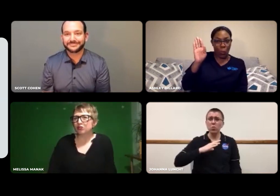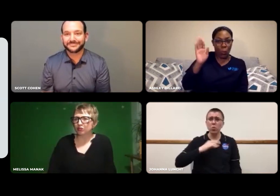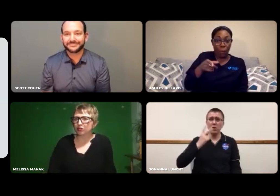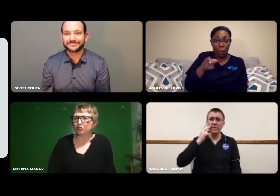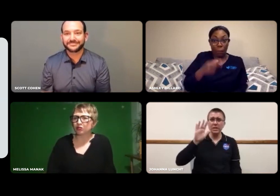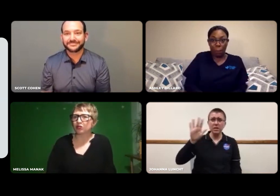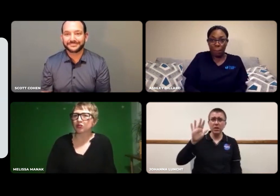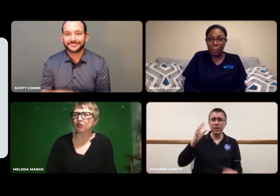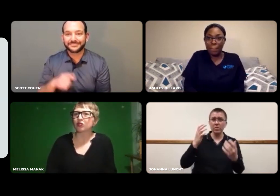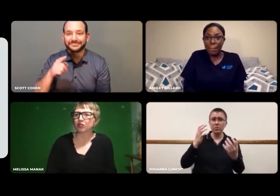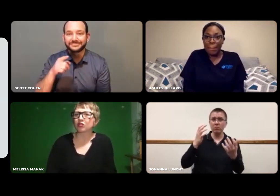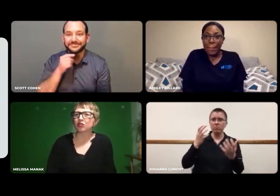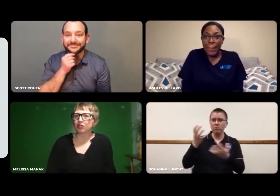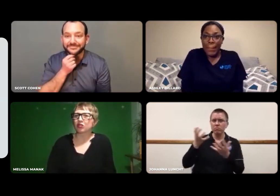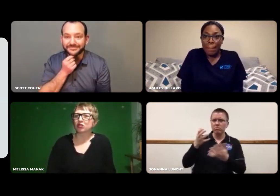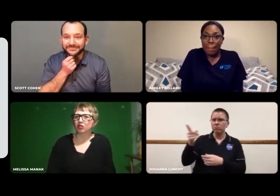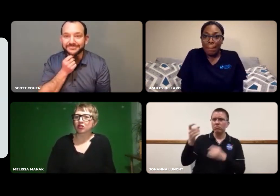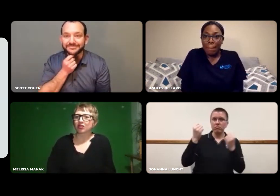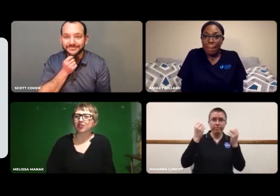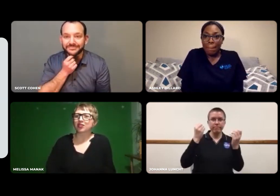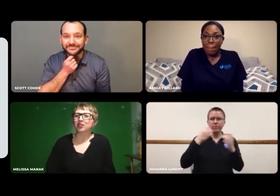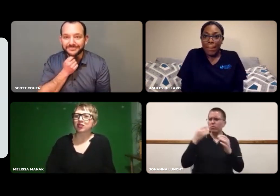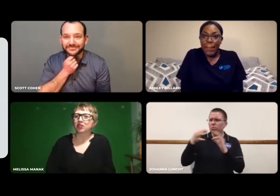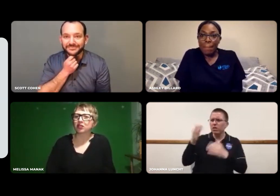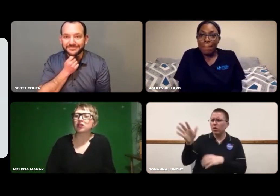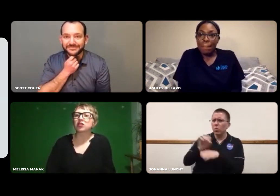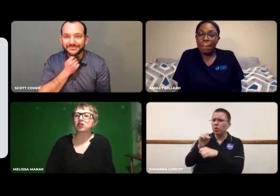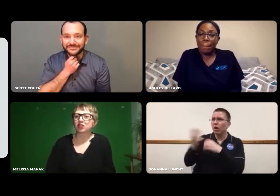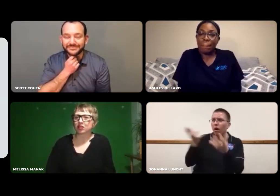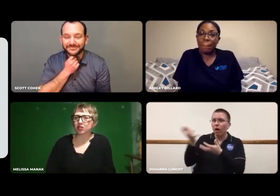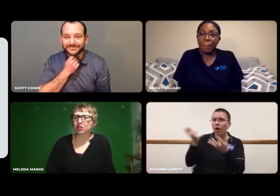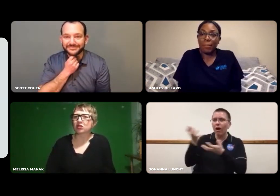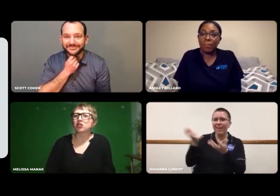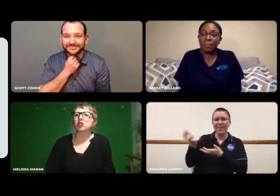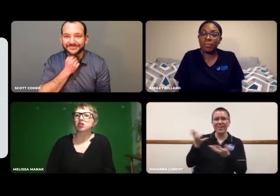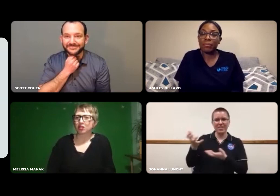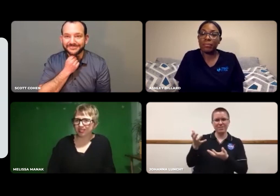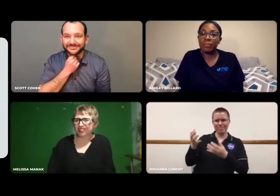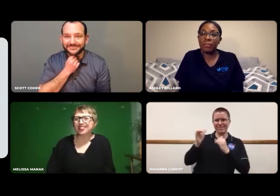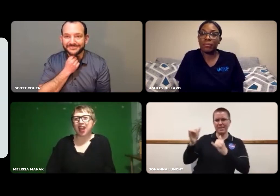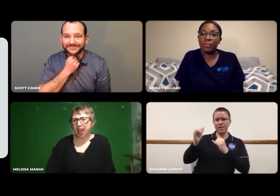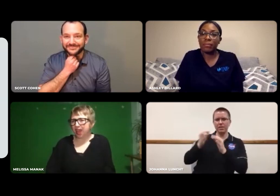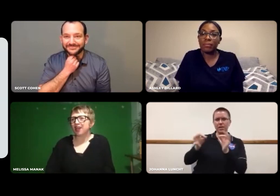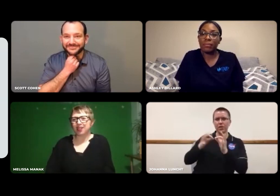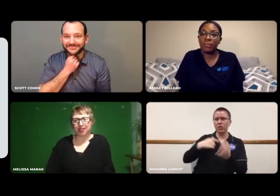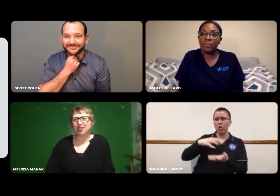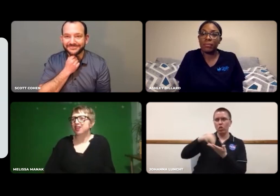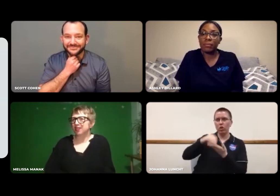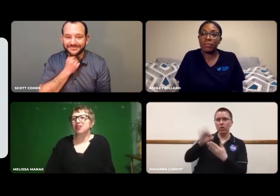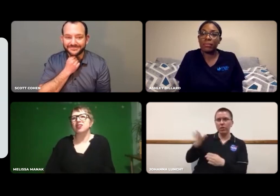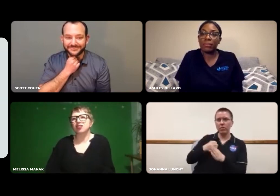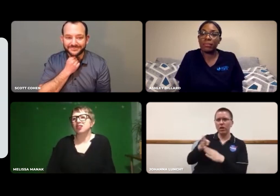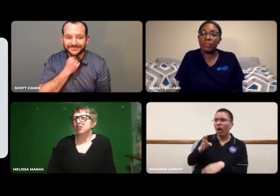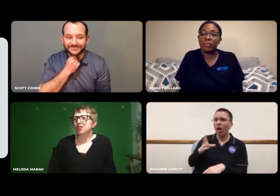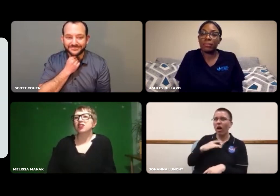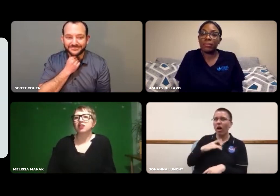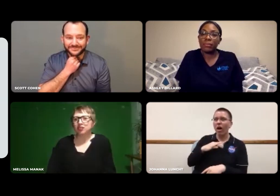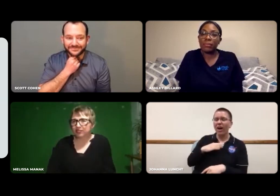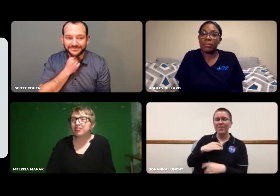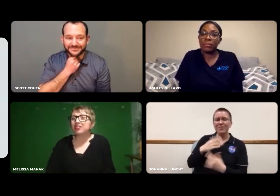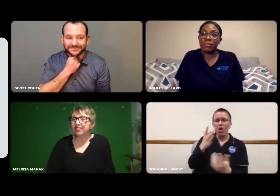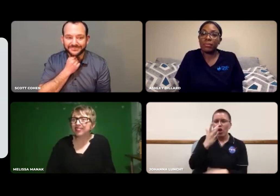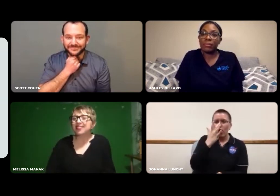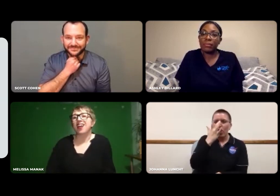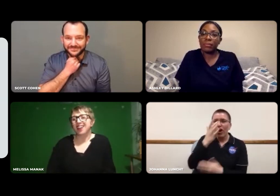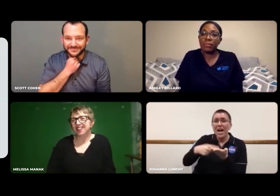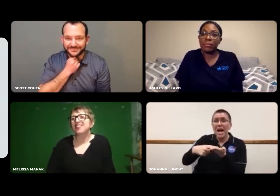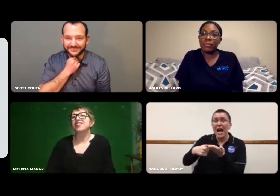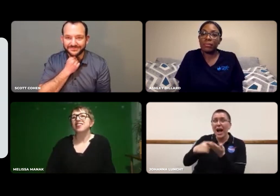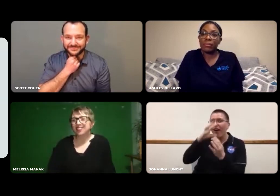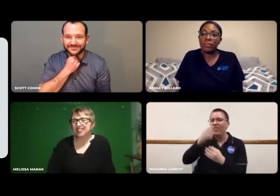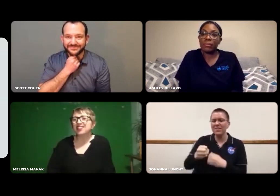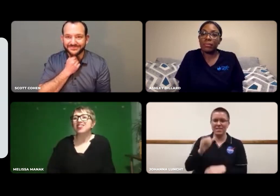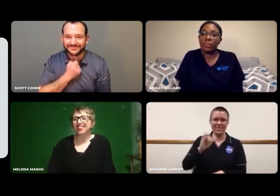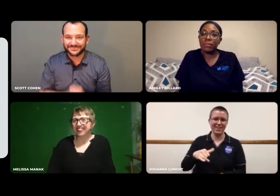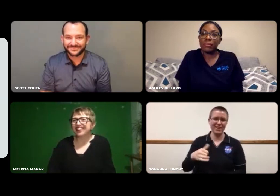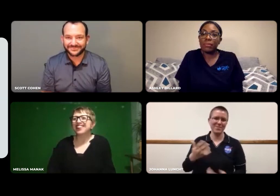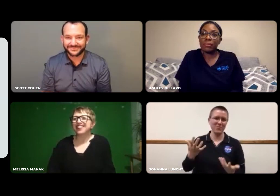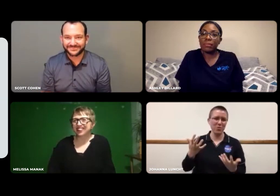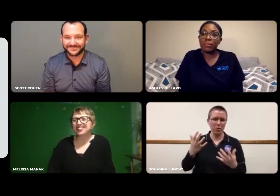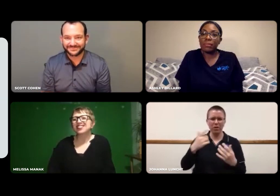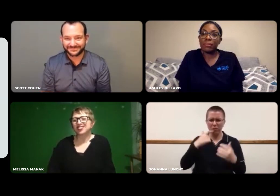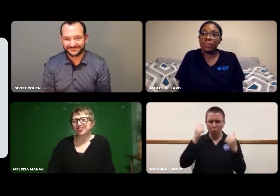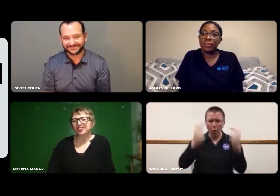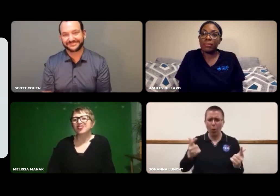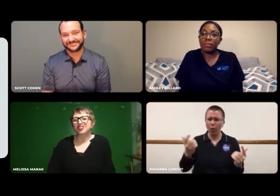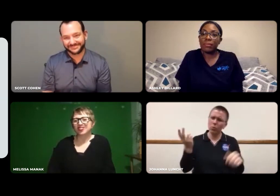Asking people to explain their work in ASL and having those dialogues is useful.